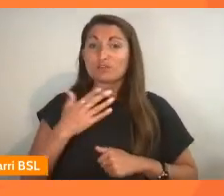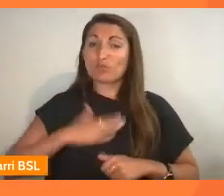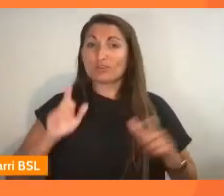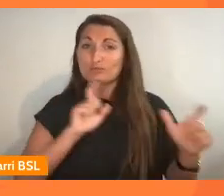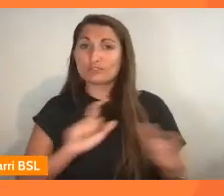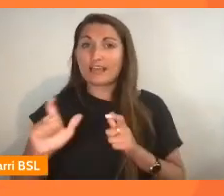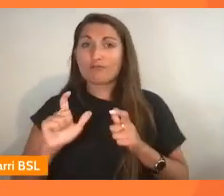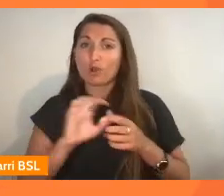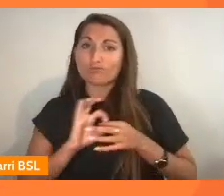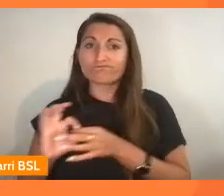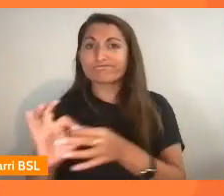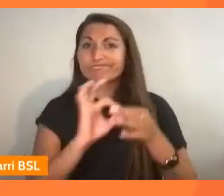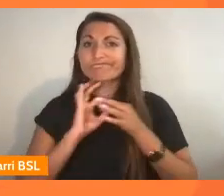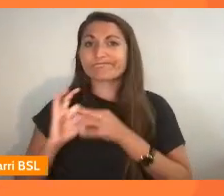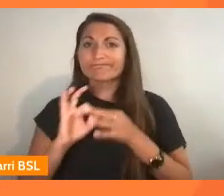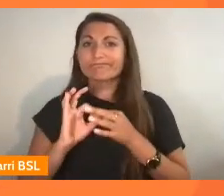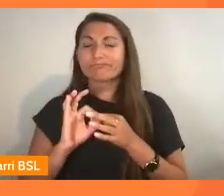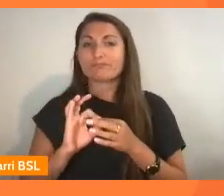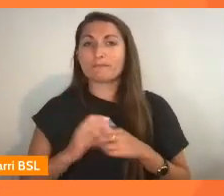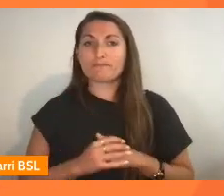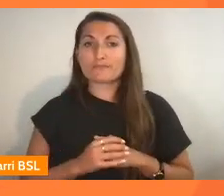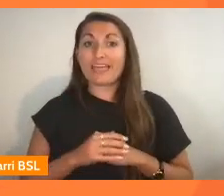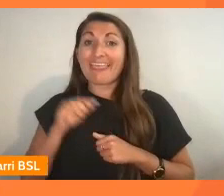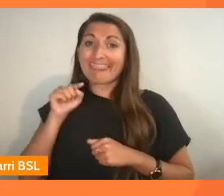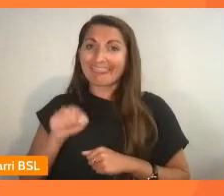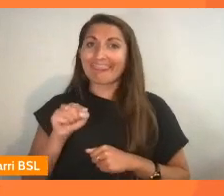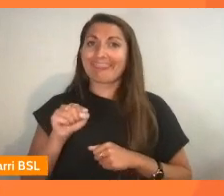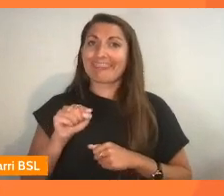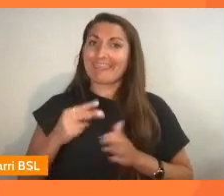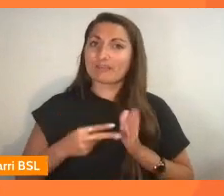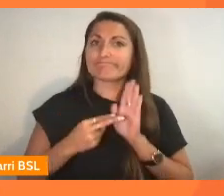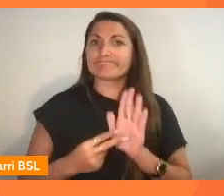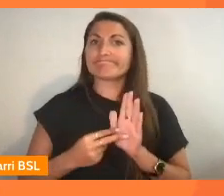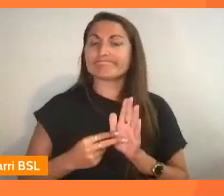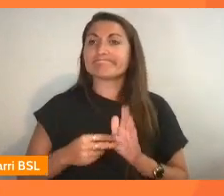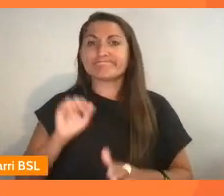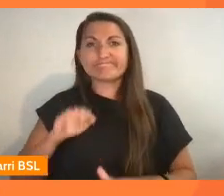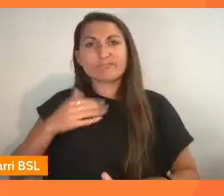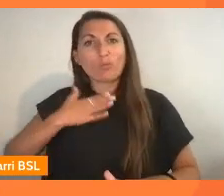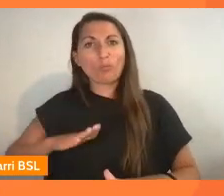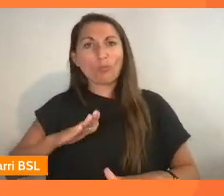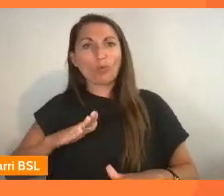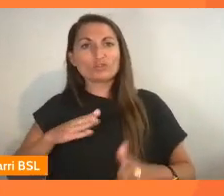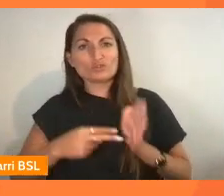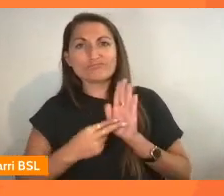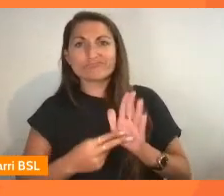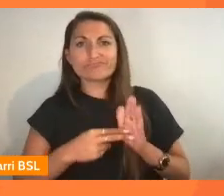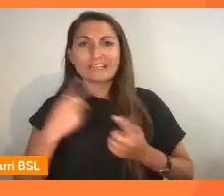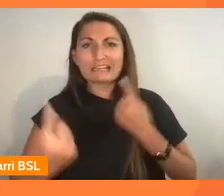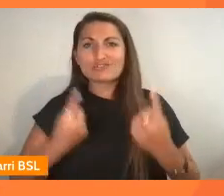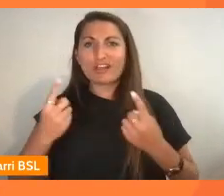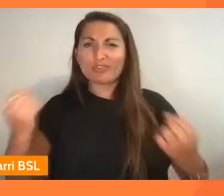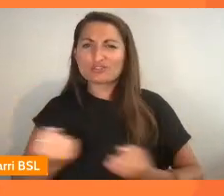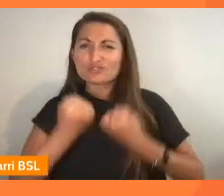I think is a testimony to being able to lean into each other's strengths as companies and directors.